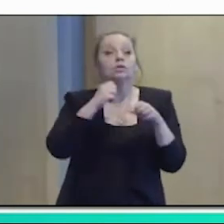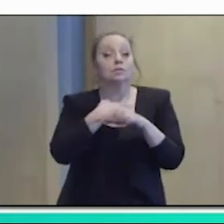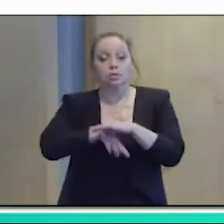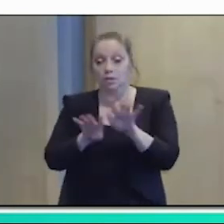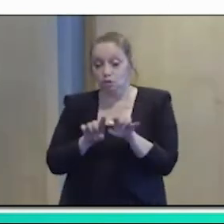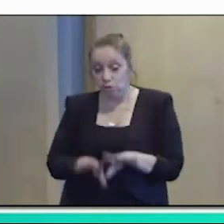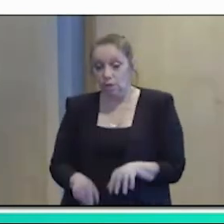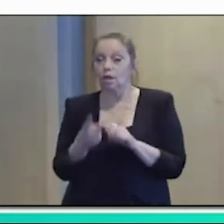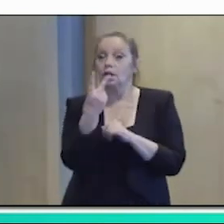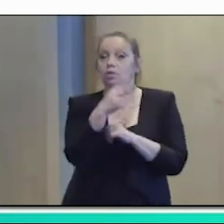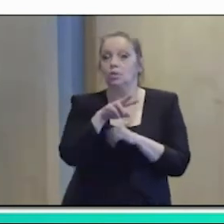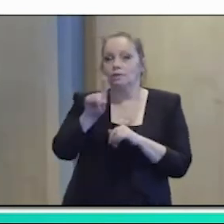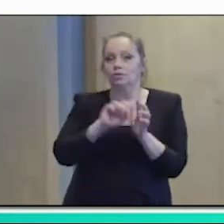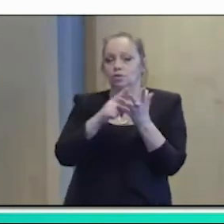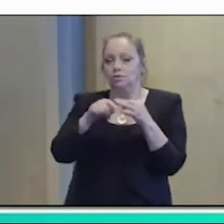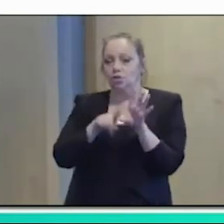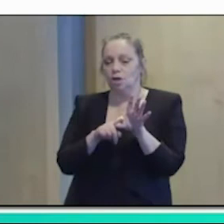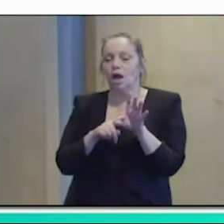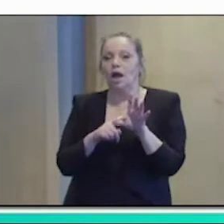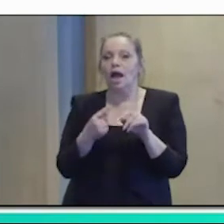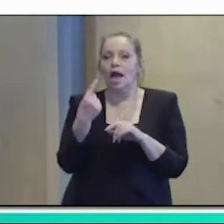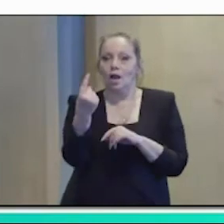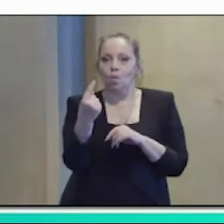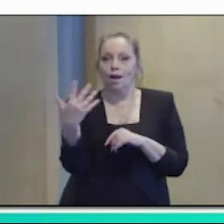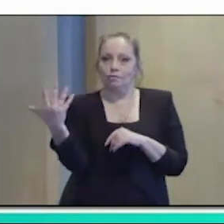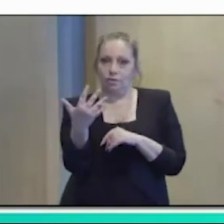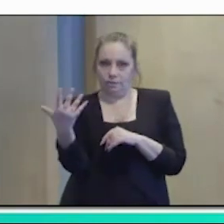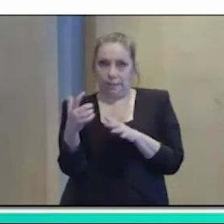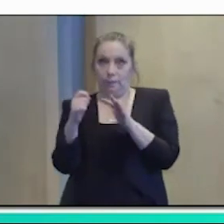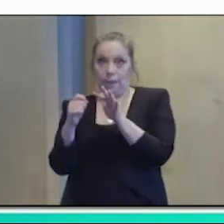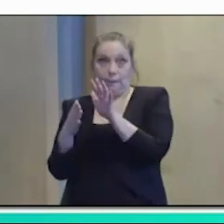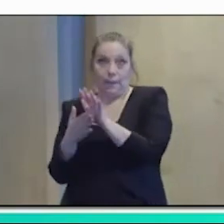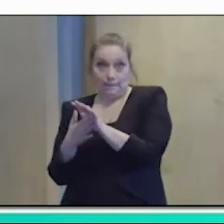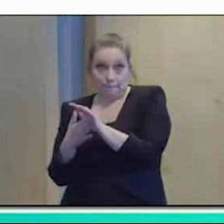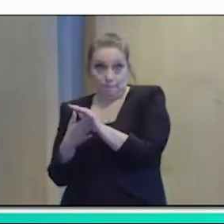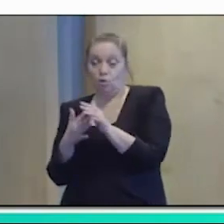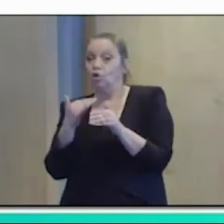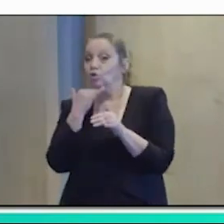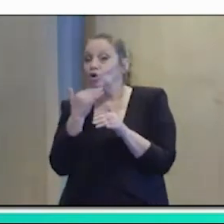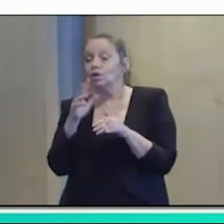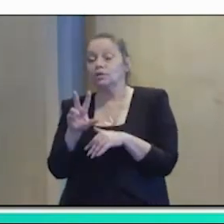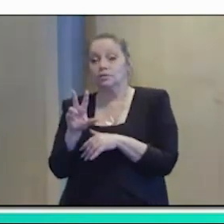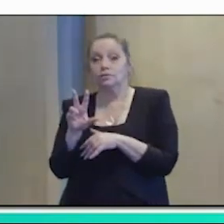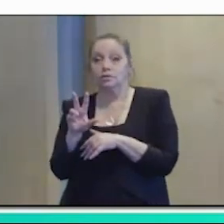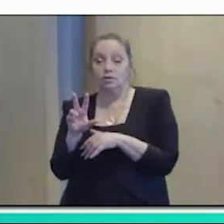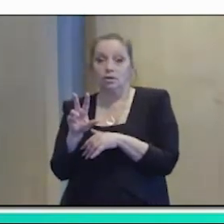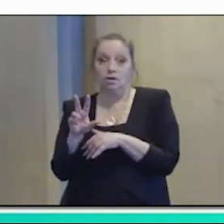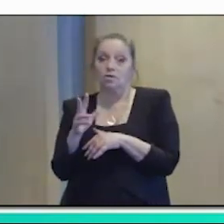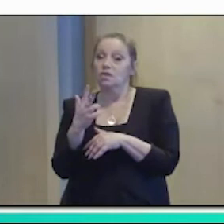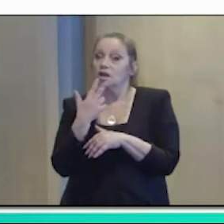21st of July at 1 15 p.m the wholesale cost of electricity in a five-minute period was zero